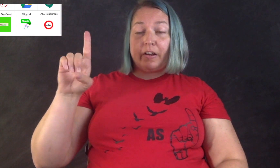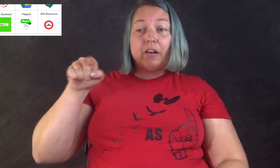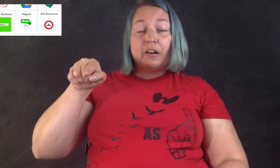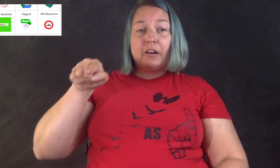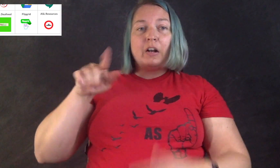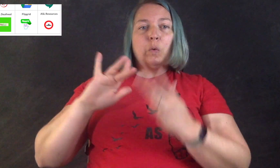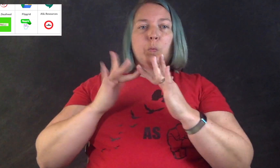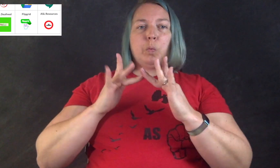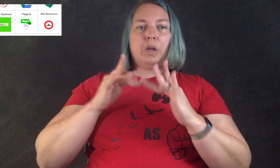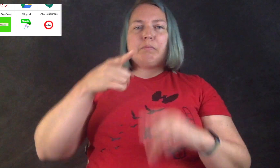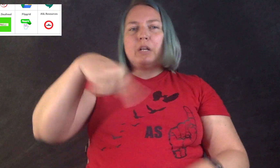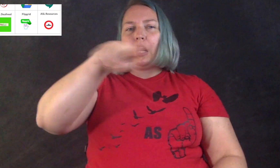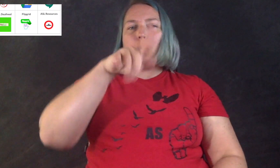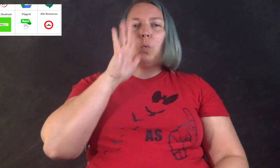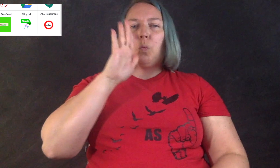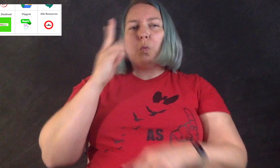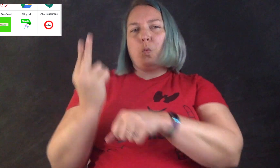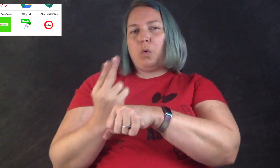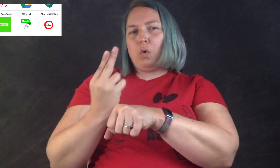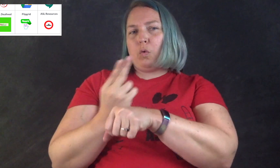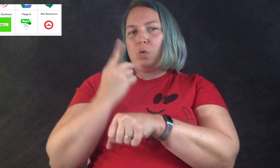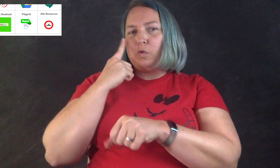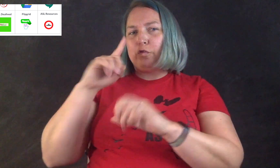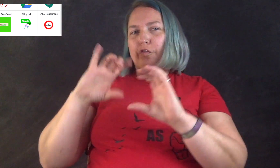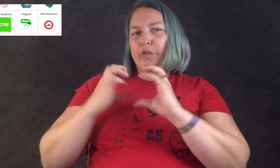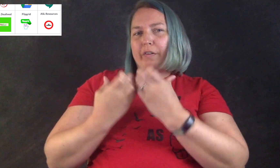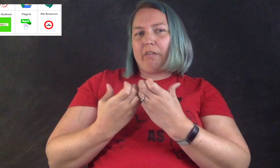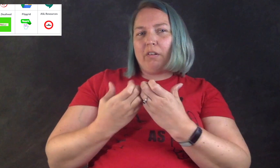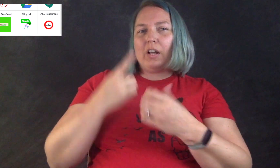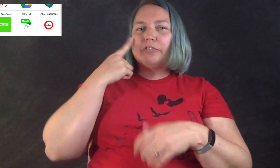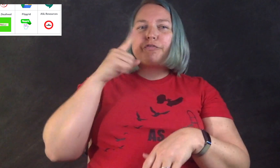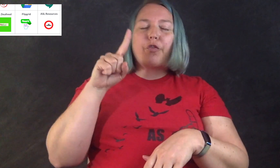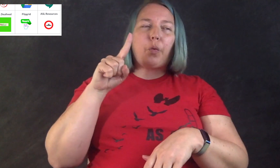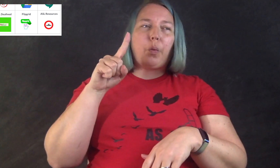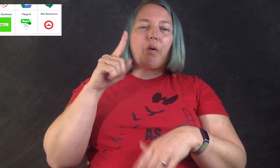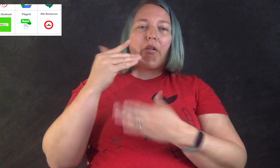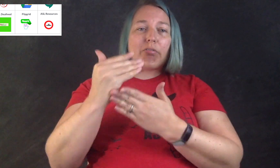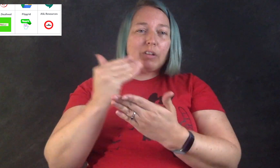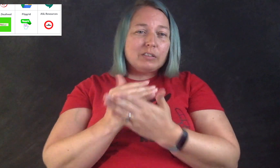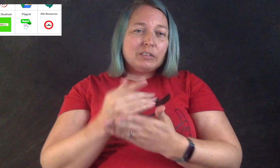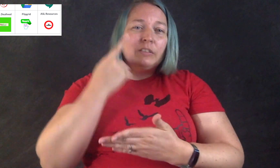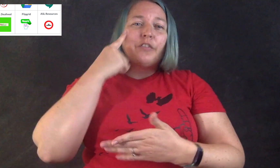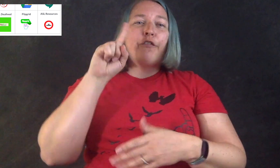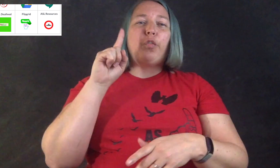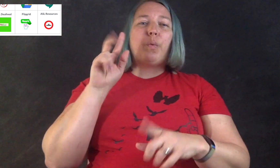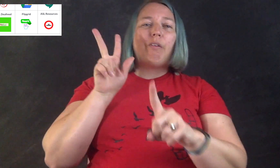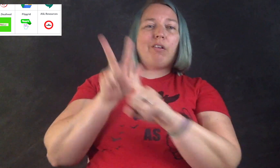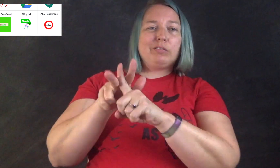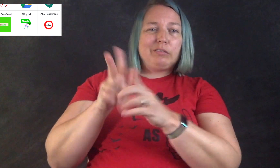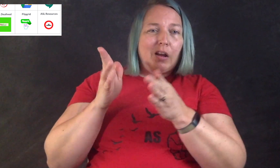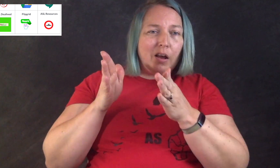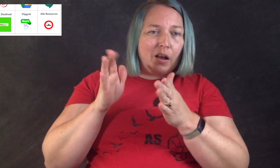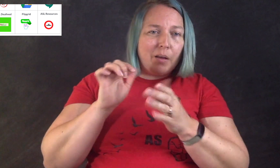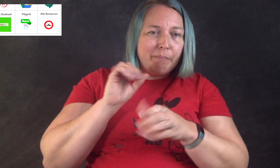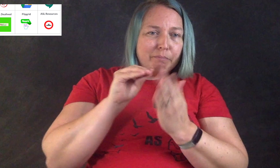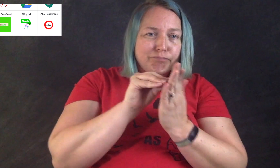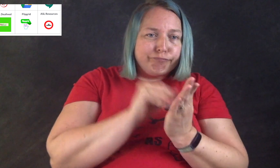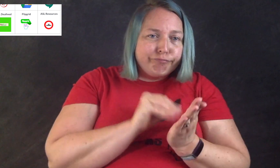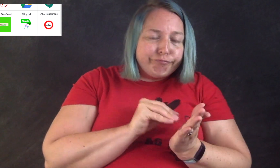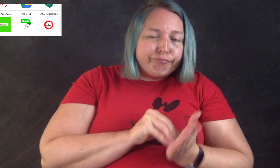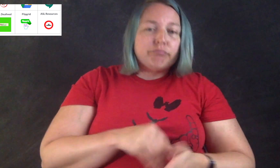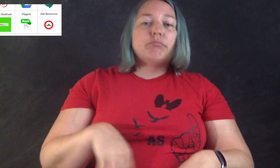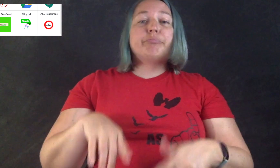ASL Deafined is the website/curriculum we will be using for our class lessons and assignments.